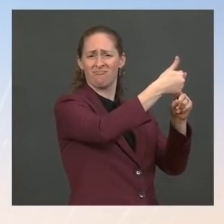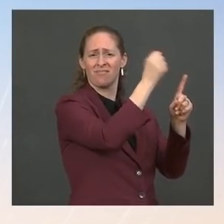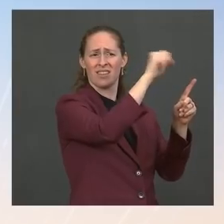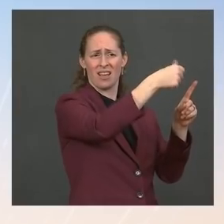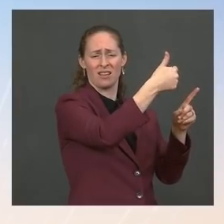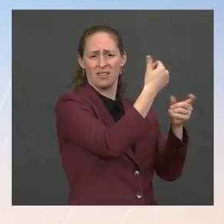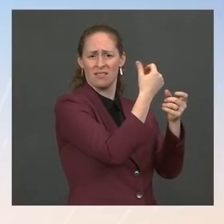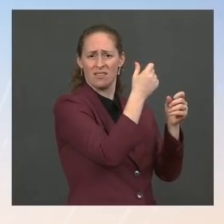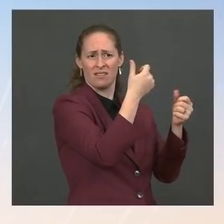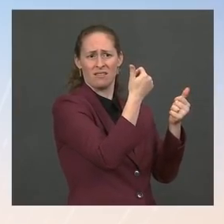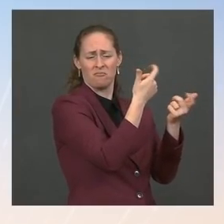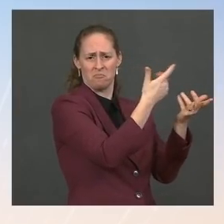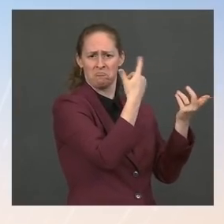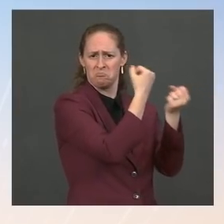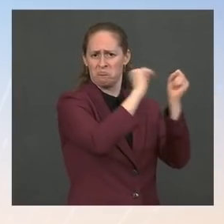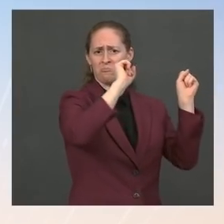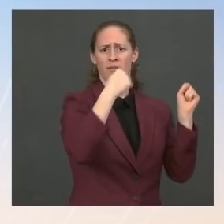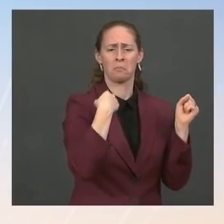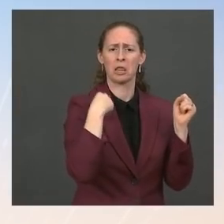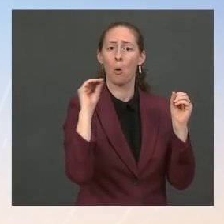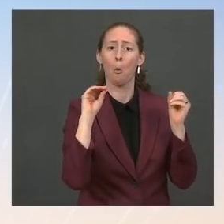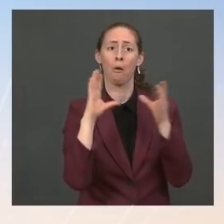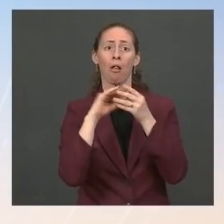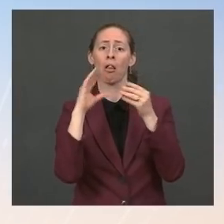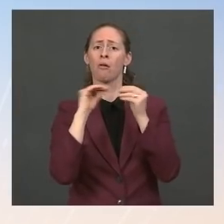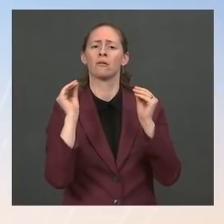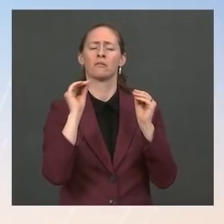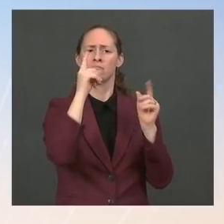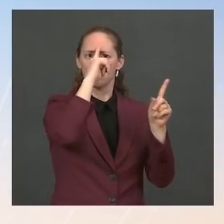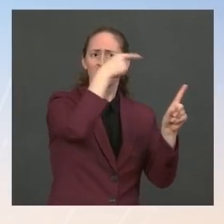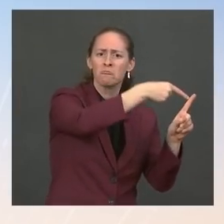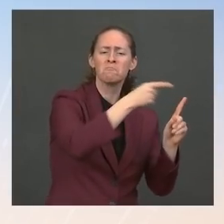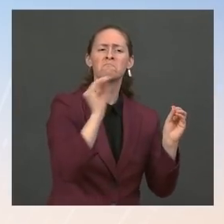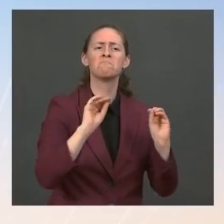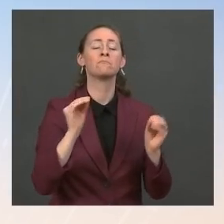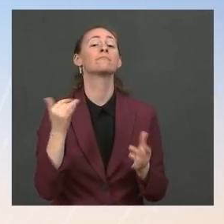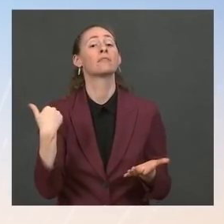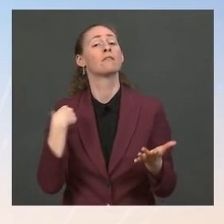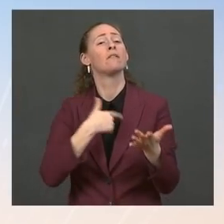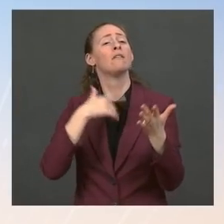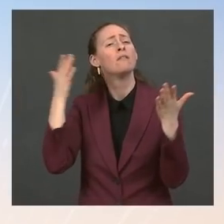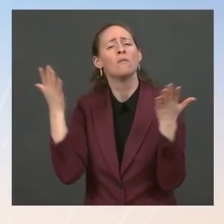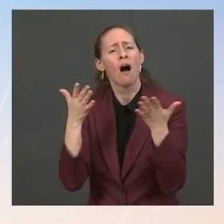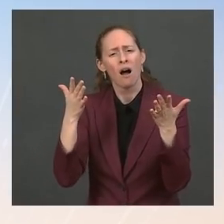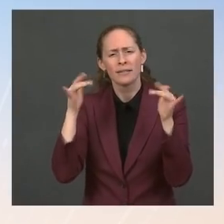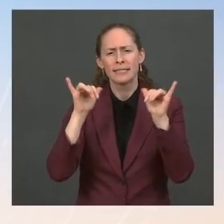You know, what we're focused on is getting this bill passed through the House next week. And we have every intention of working with leadership